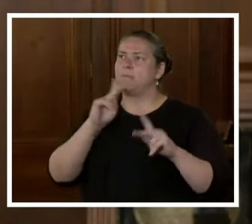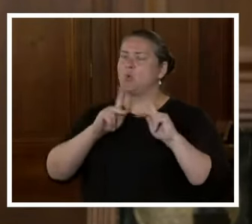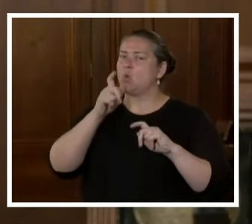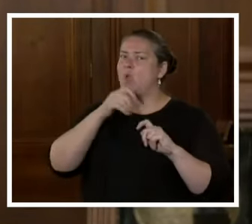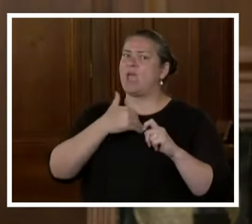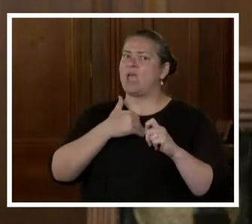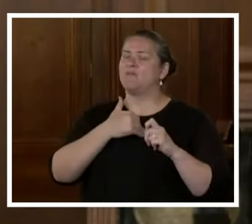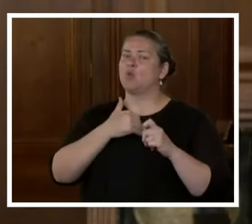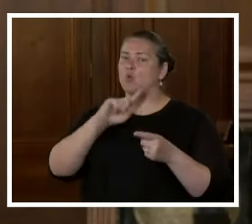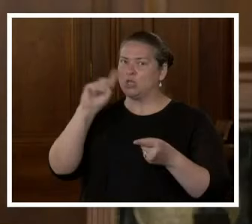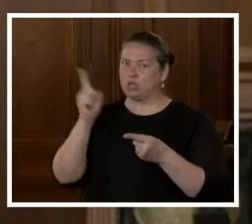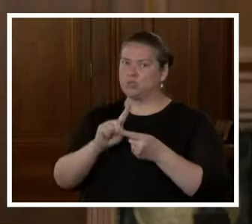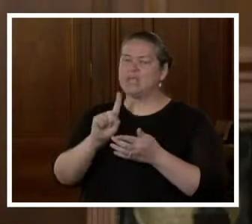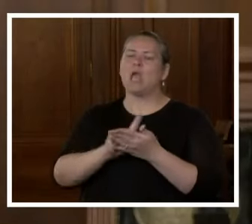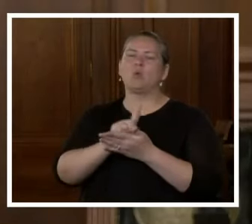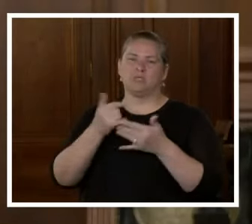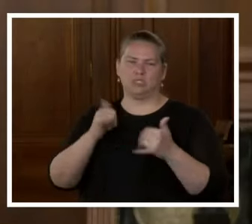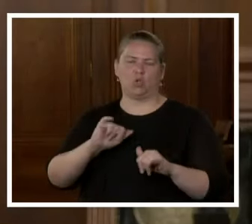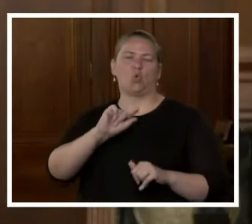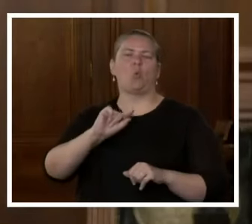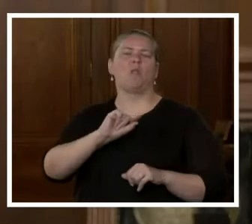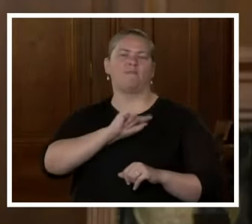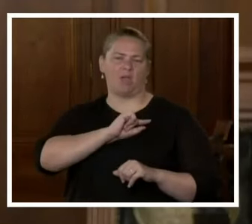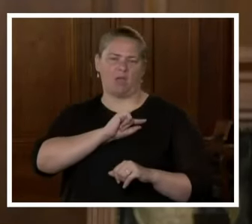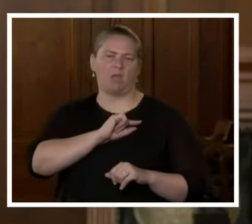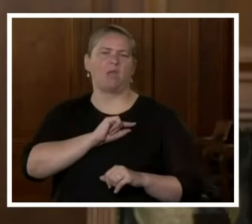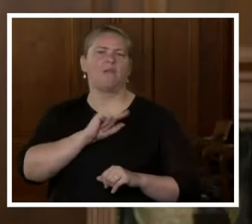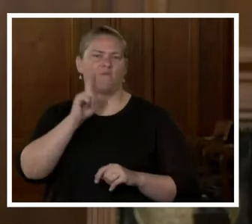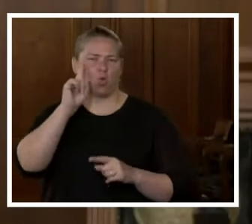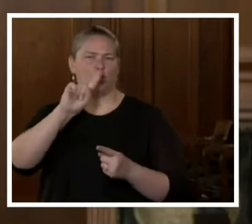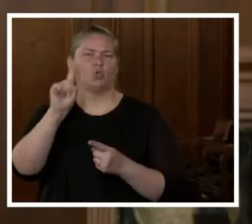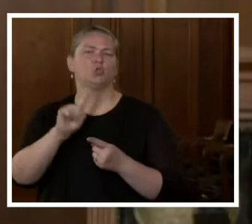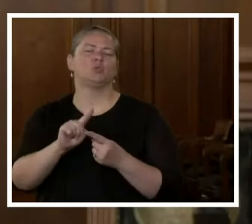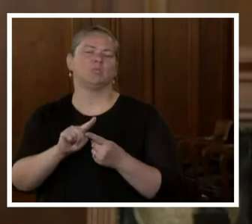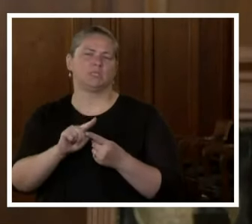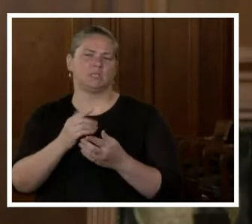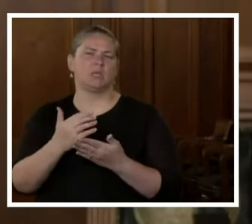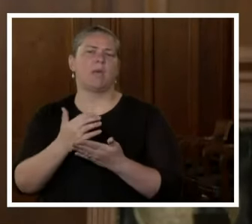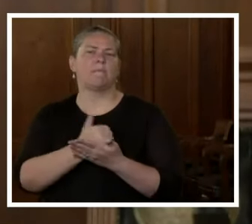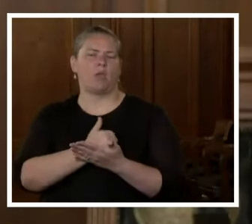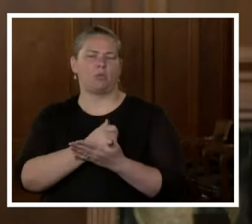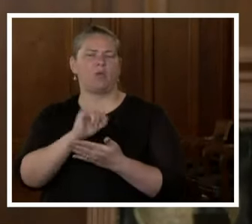IMPORTANT STEPS, AND WHY NOT NOW